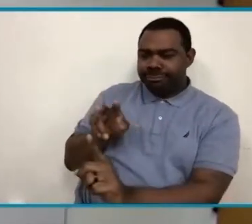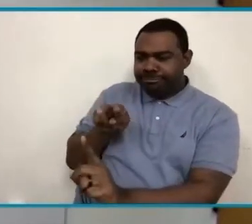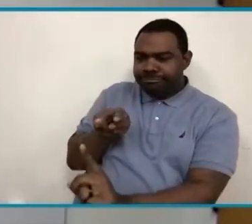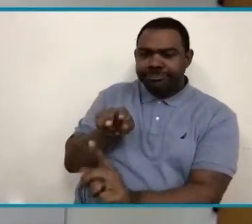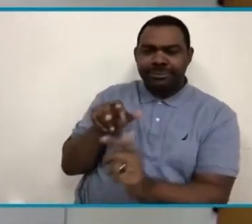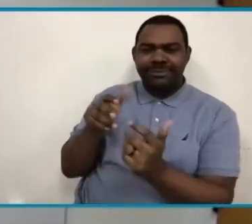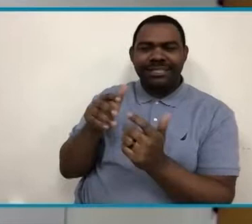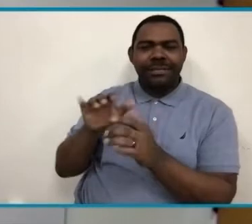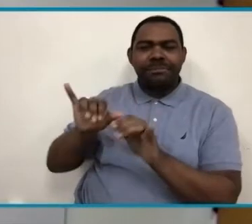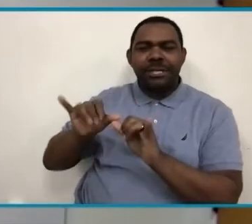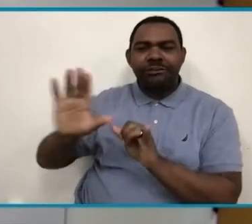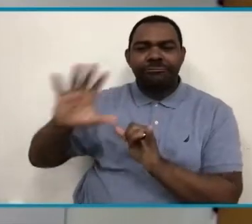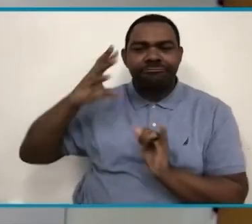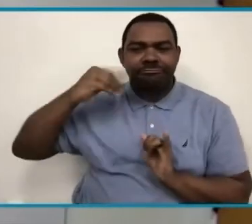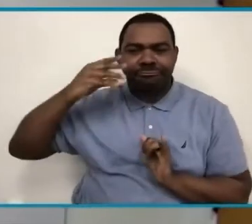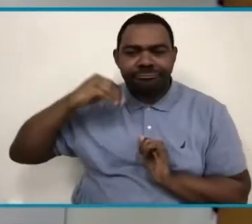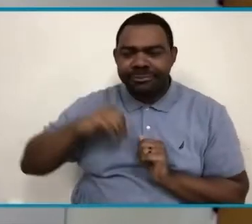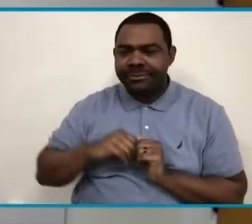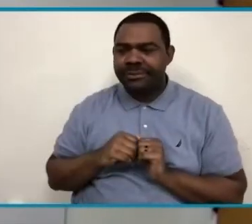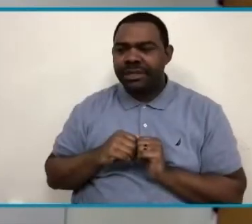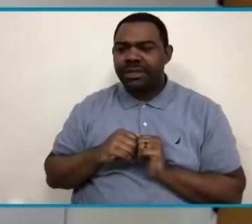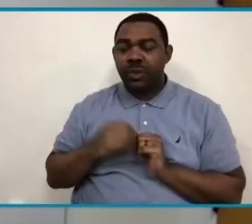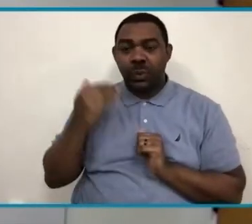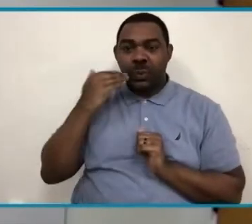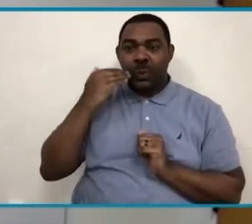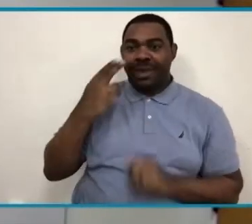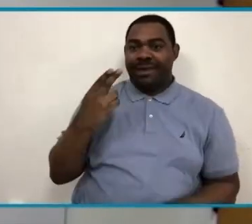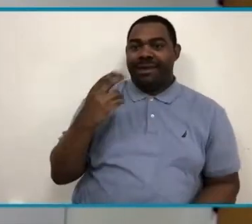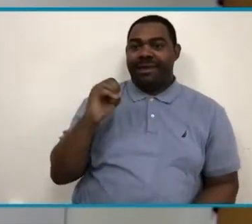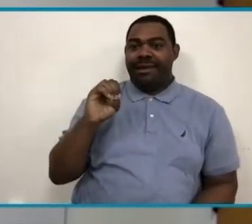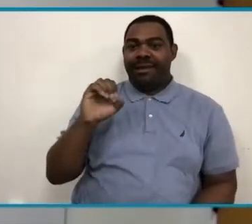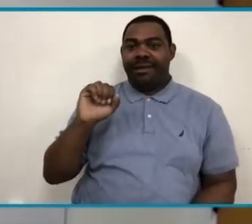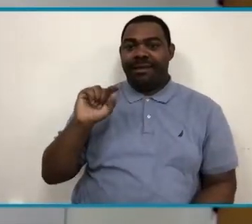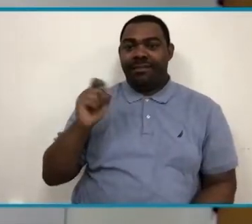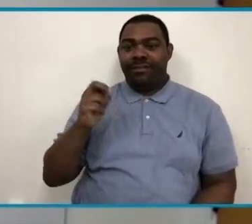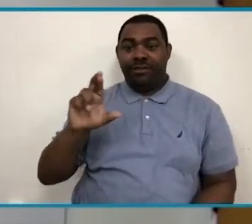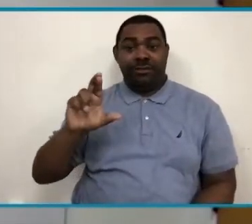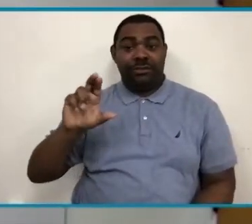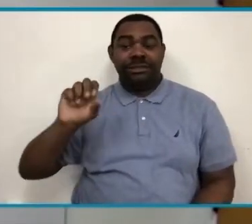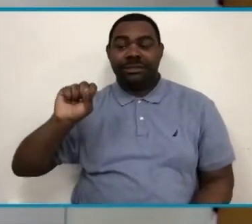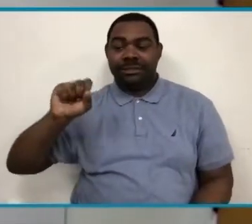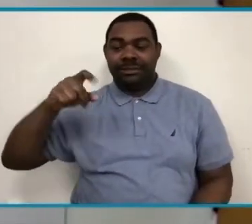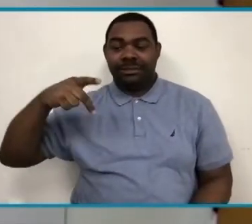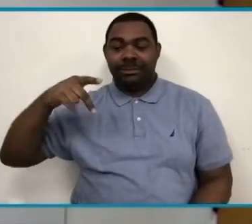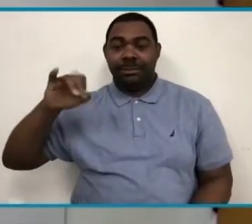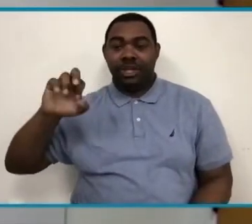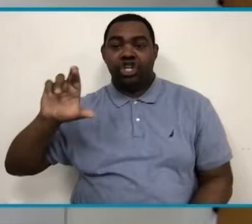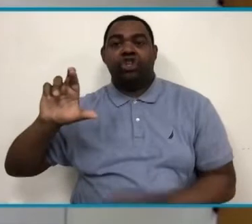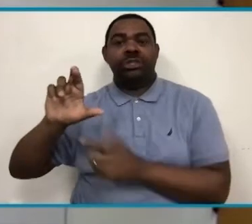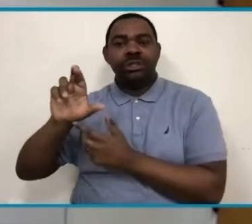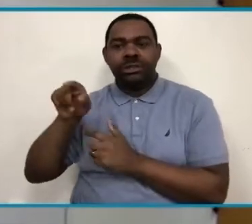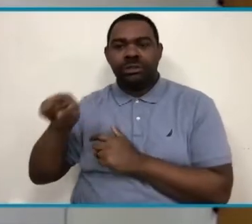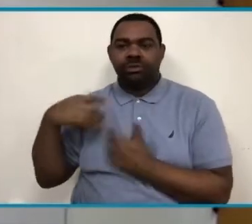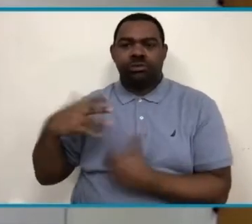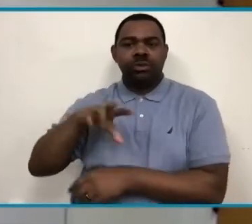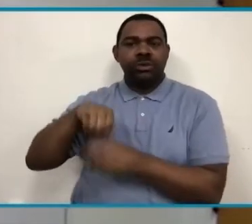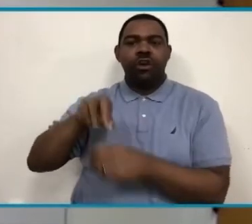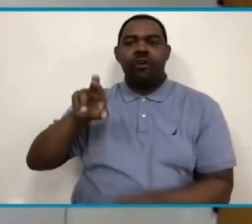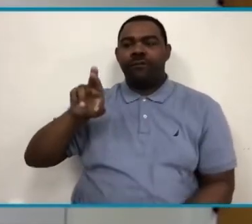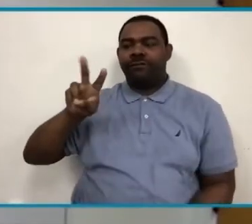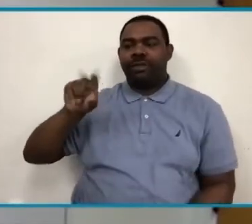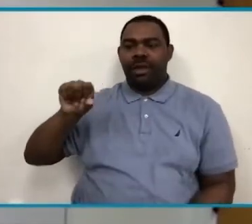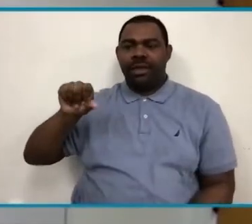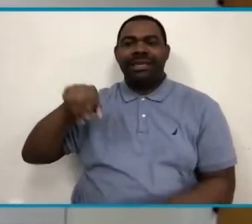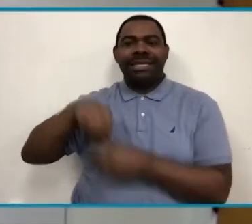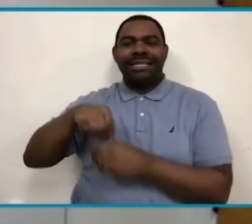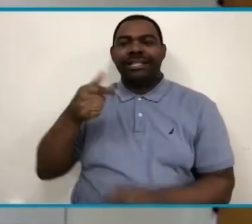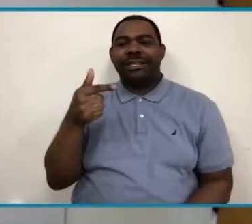by Heather Spooner, who is a Creative Forces art therapist housed within our VA in Gainesville.